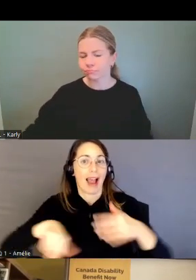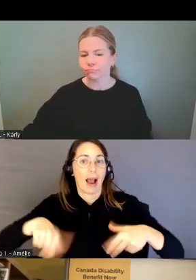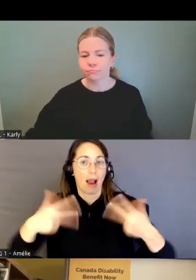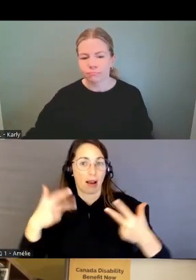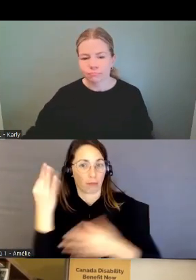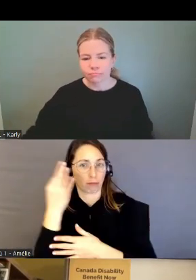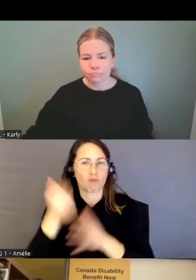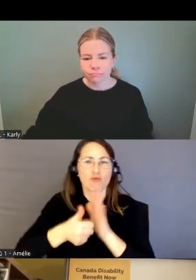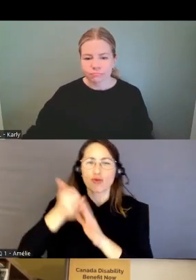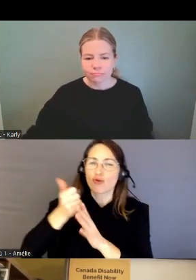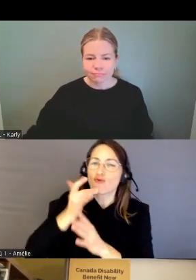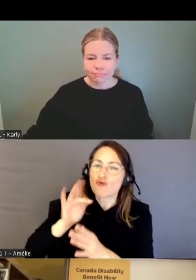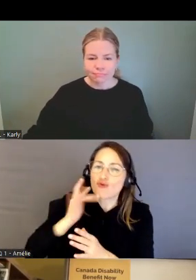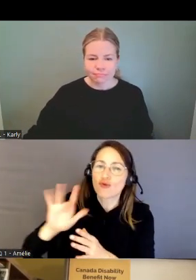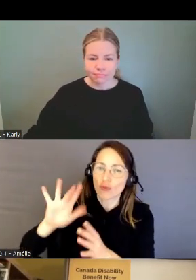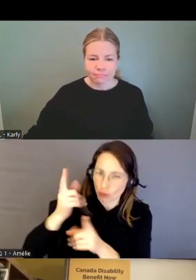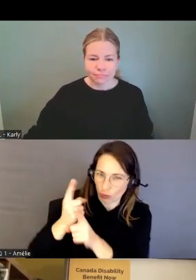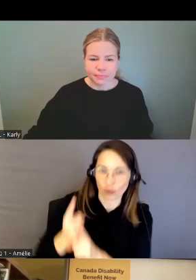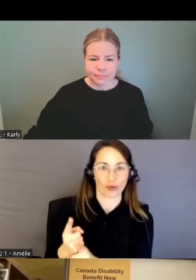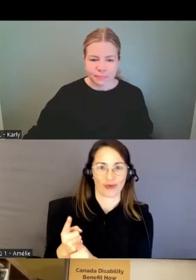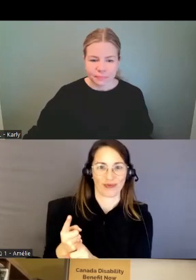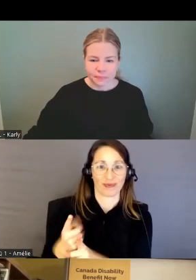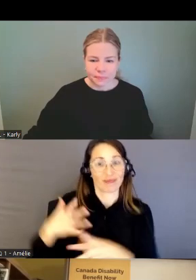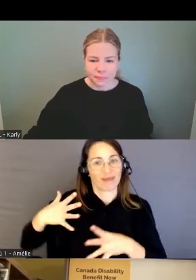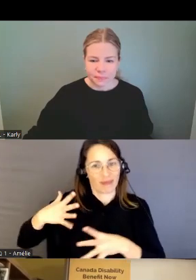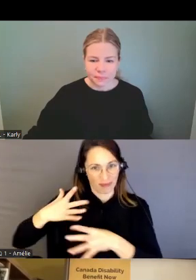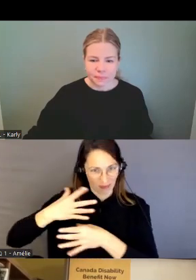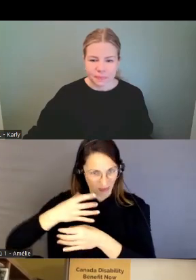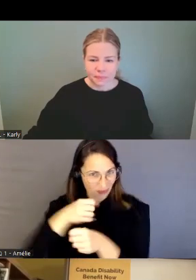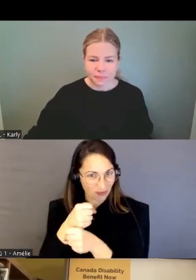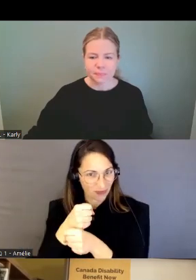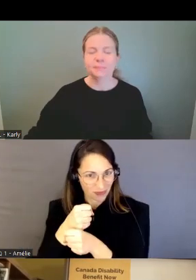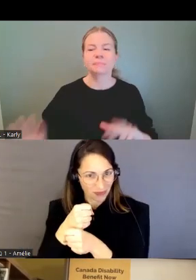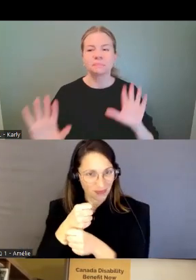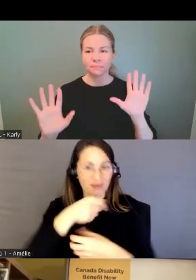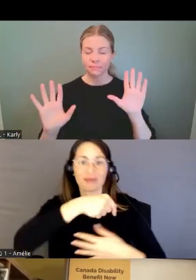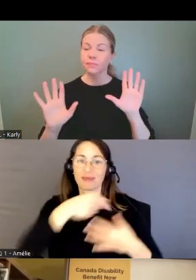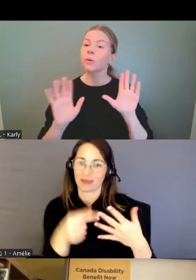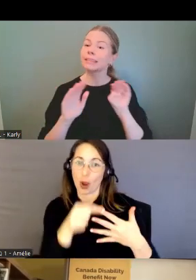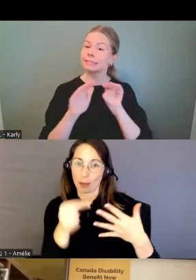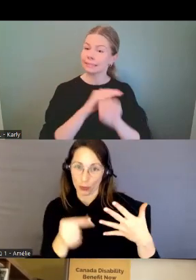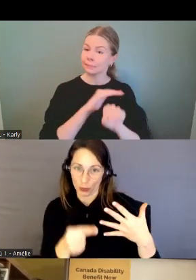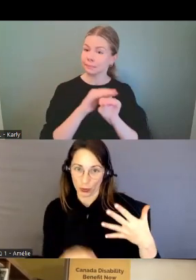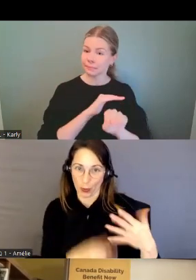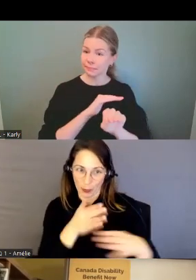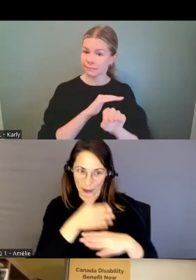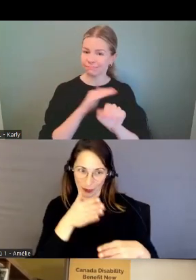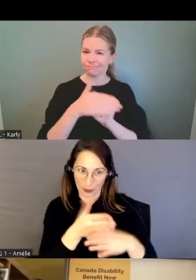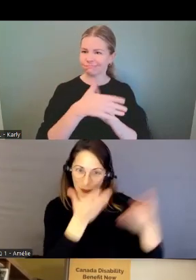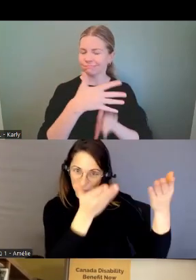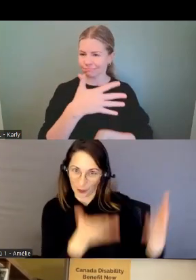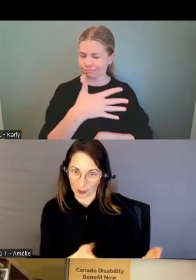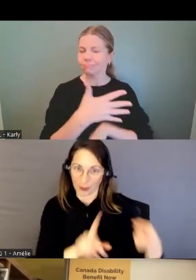TO SUMMARIZE OUR ACCESSIBILITY OPTIONS, PLEASE SELECT YOUR LANGUAGE USING THE INTERPRETATION